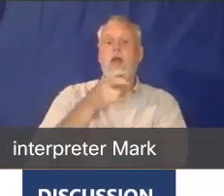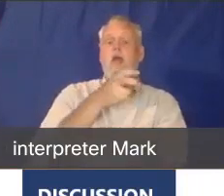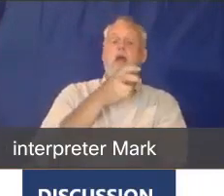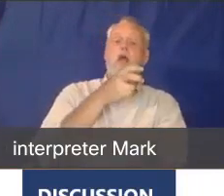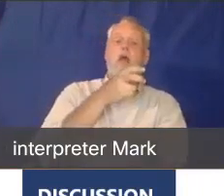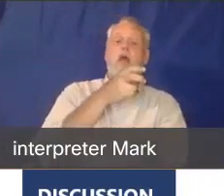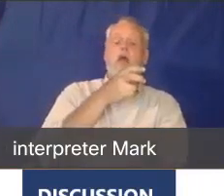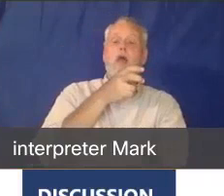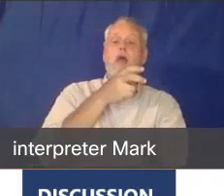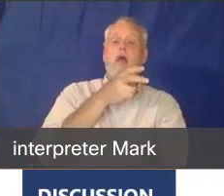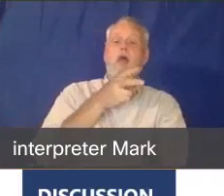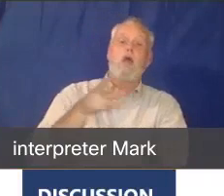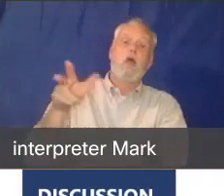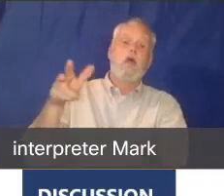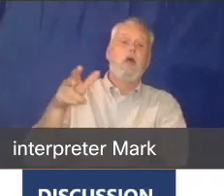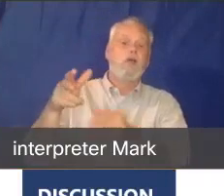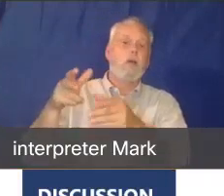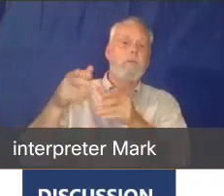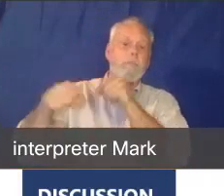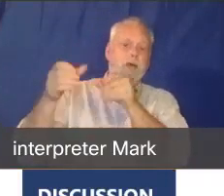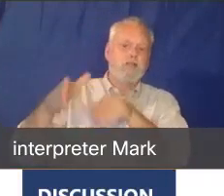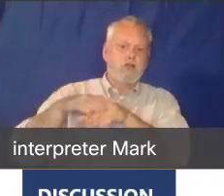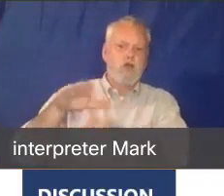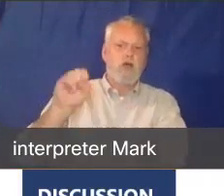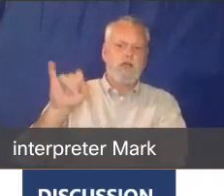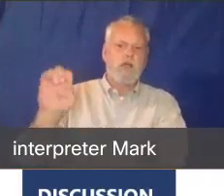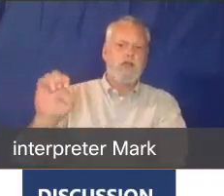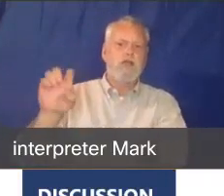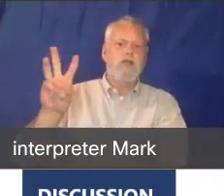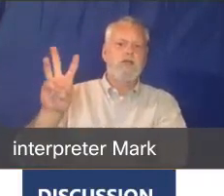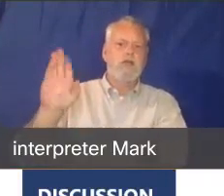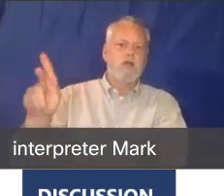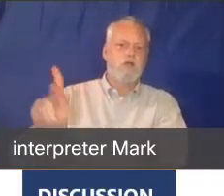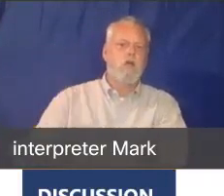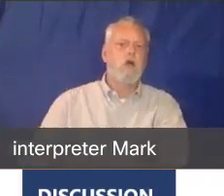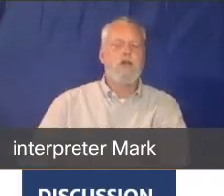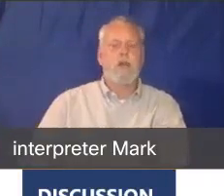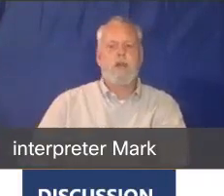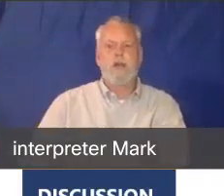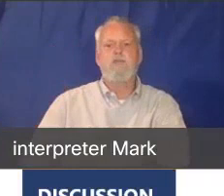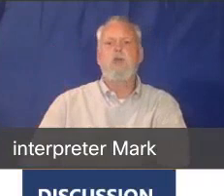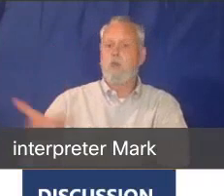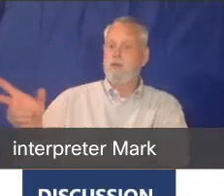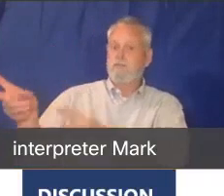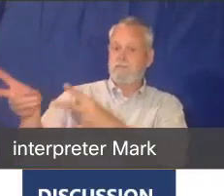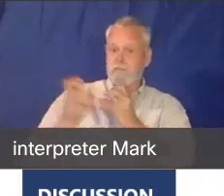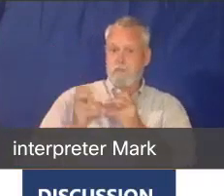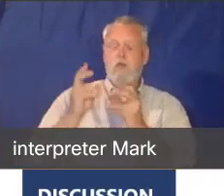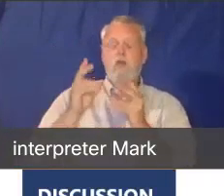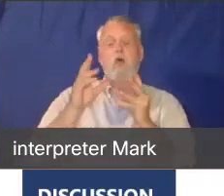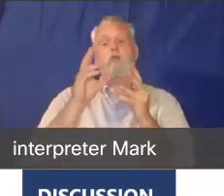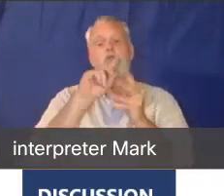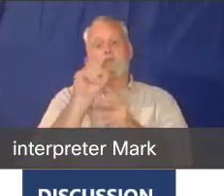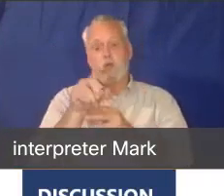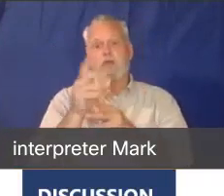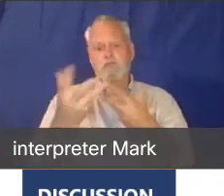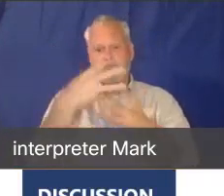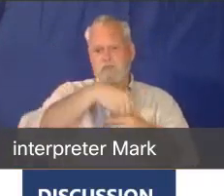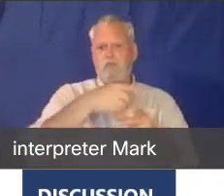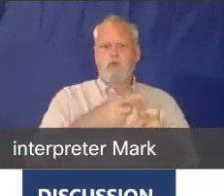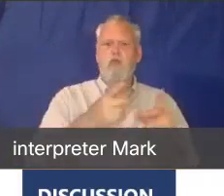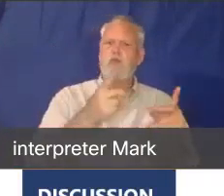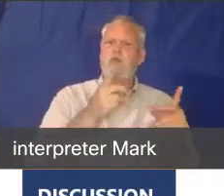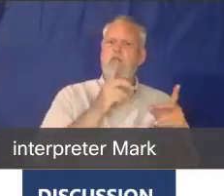And so, I guess after this facility, it goes up, so we'll take those those questions into our design team for future consideration. Thank you.